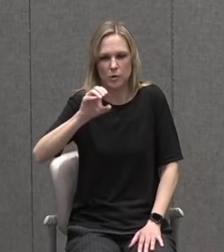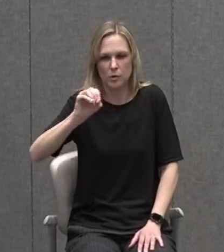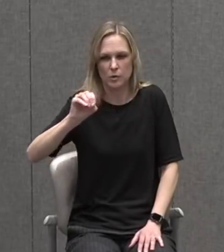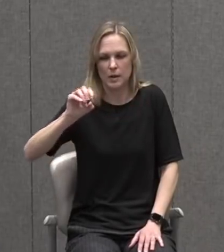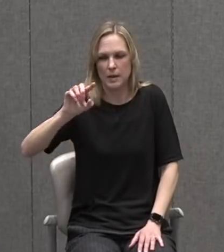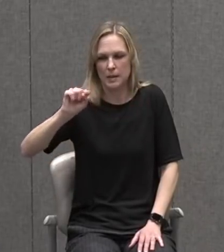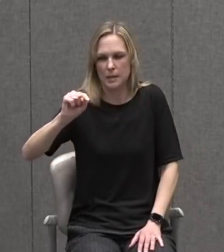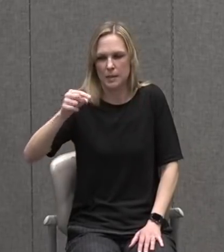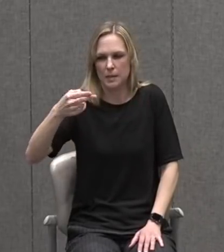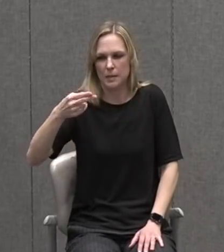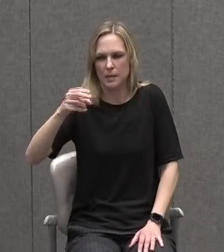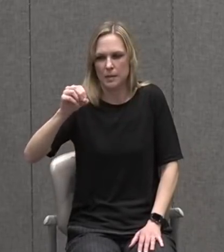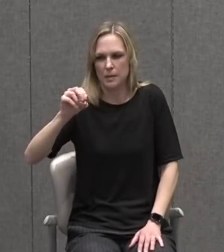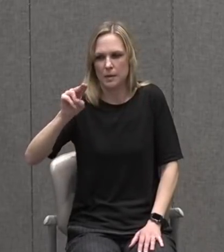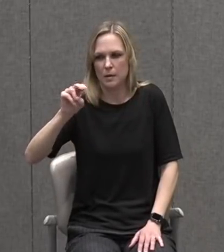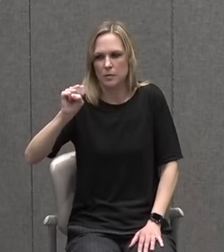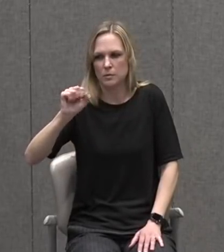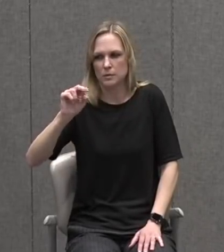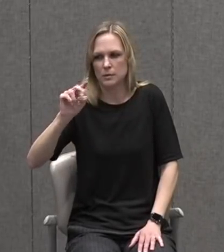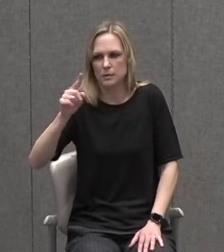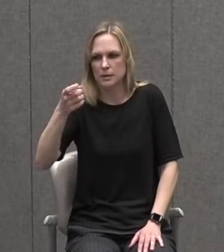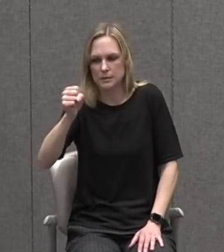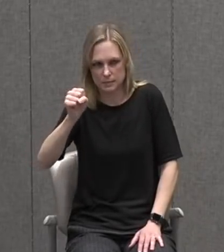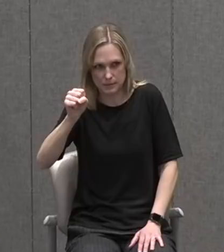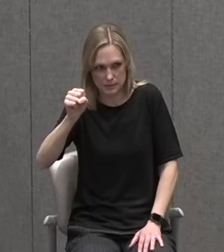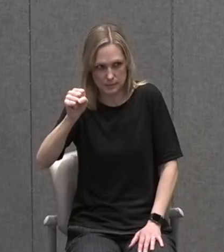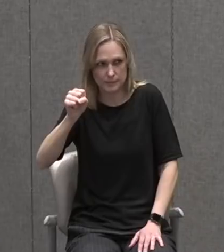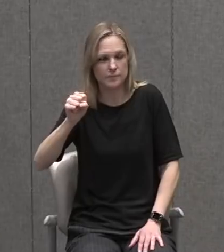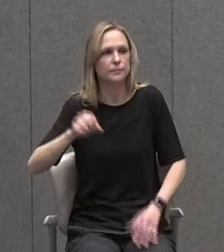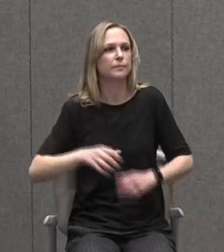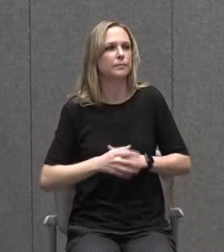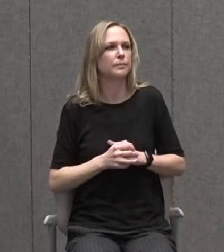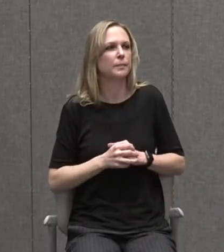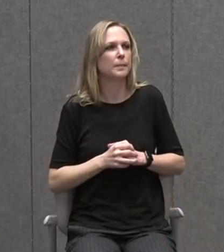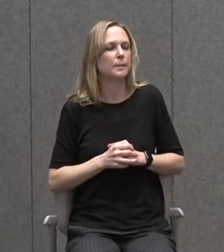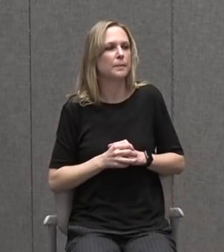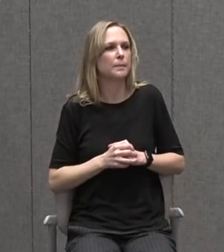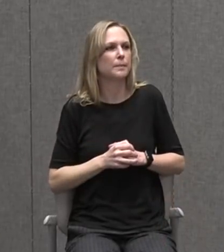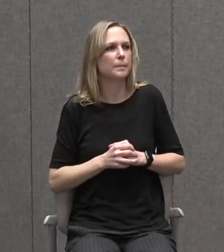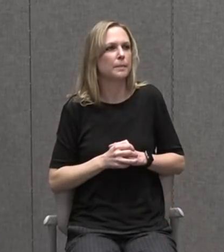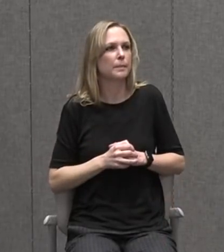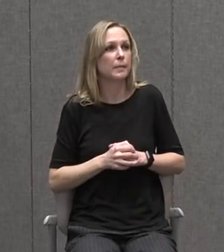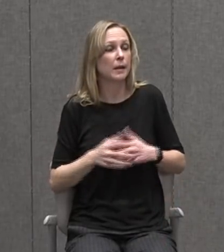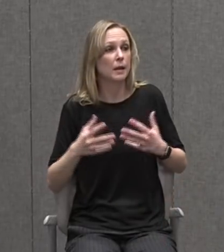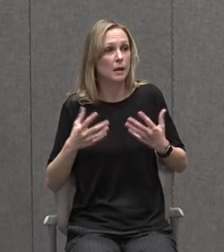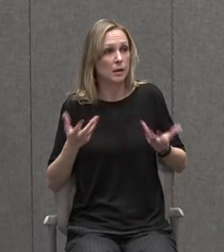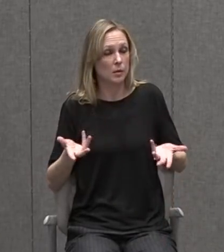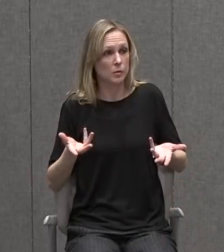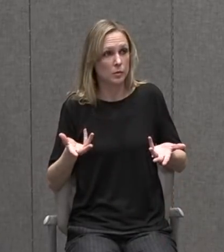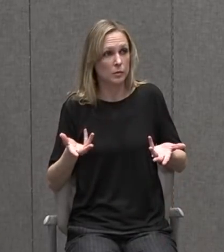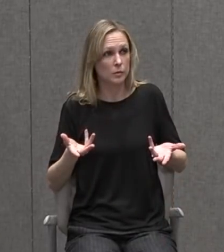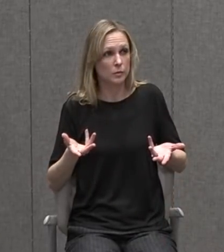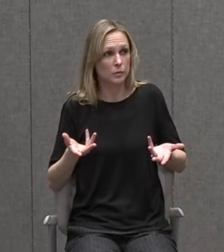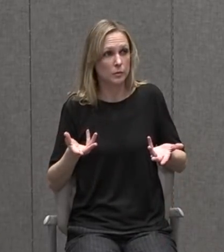Because it is almost half of 1000, 500 is half of 1000. All right, so if I was trying to look for some other markers